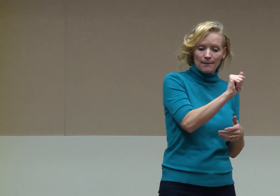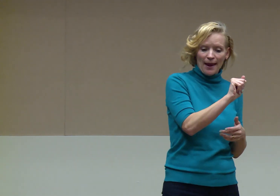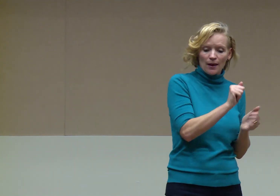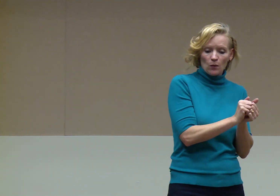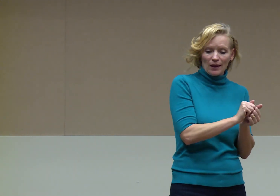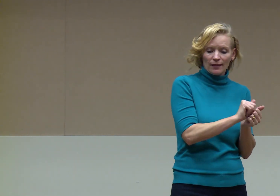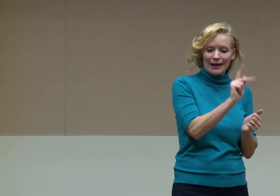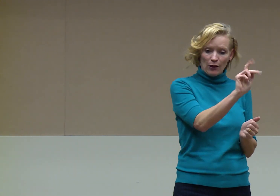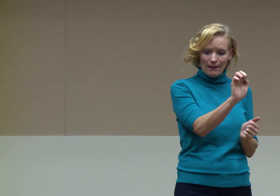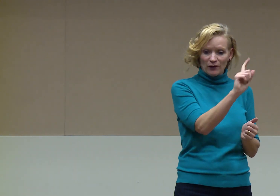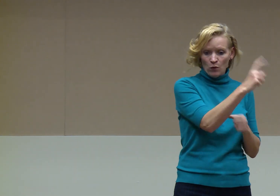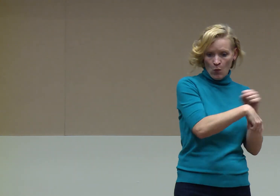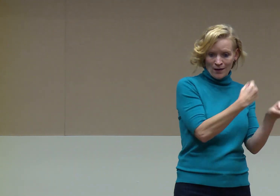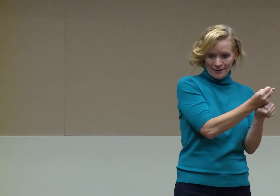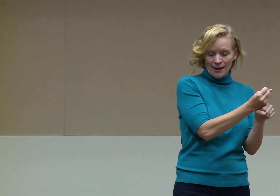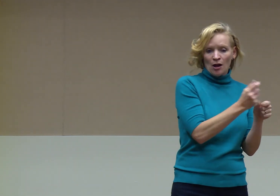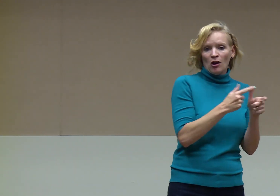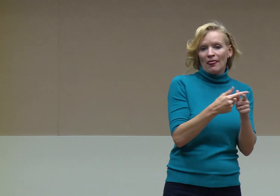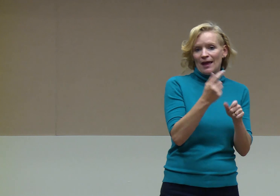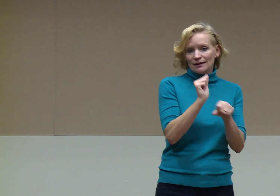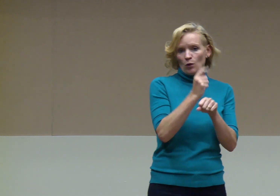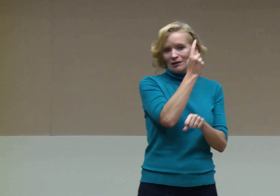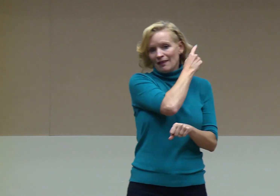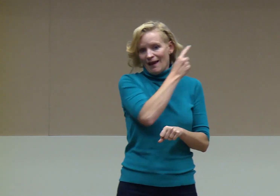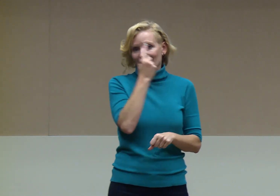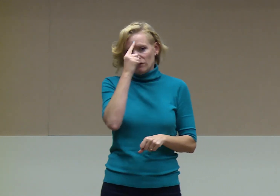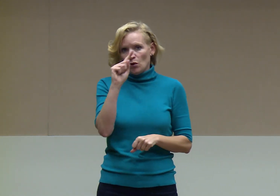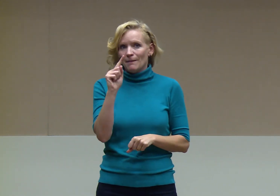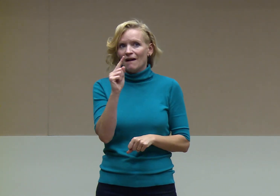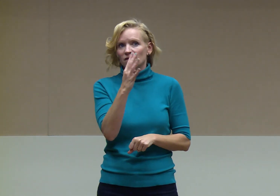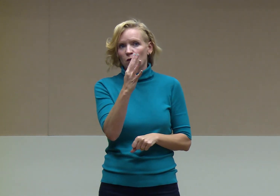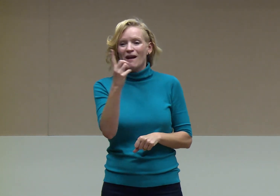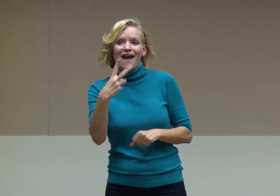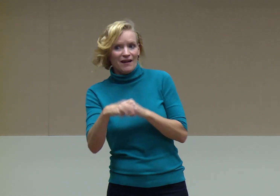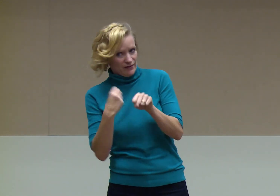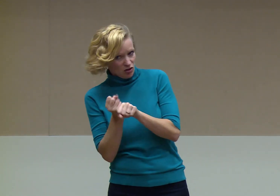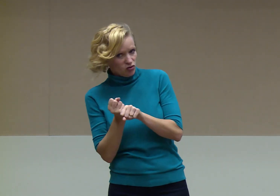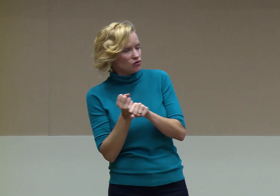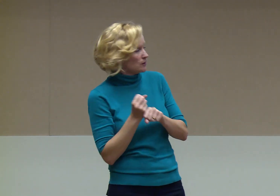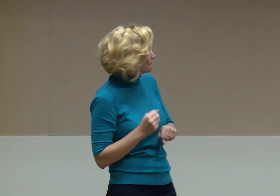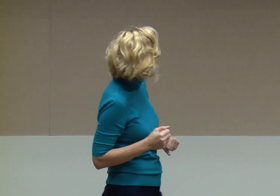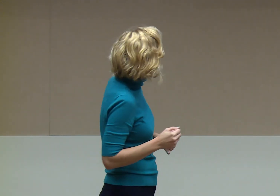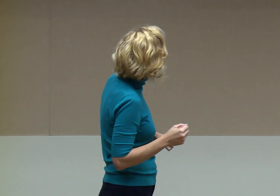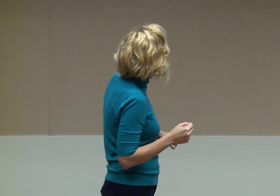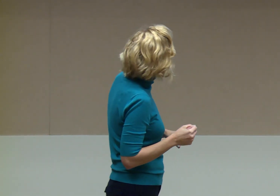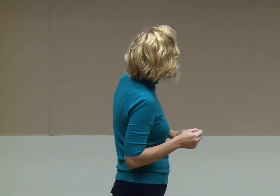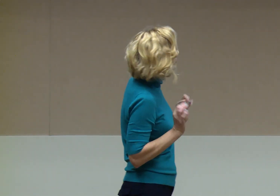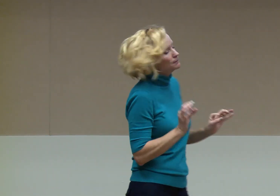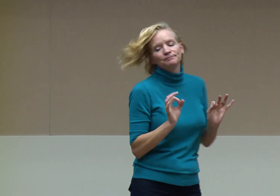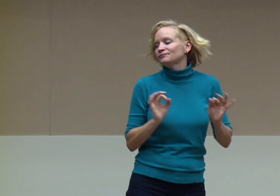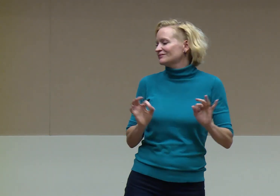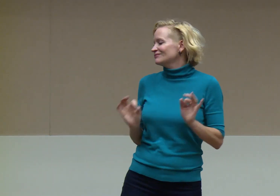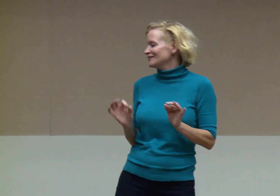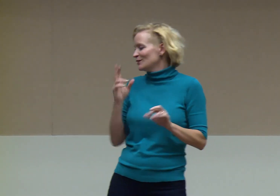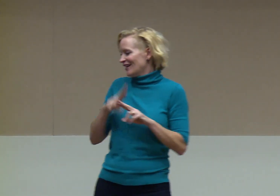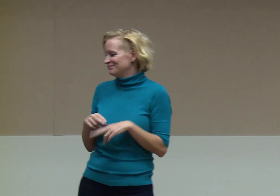I did my master's degree with Karen Emmorey for a year, and then I worked on my later part of my dissertation